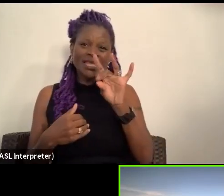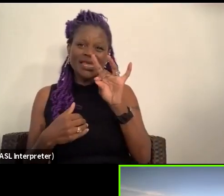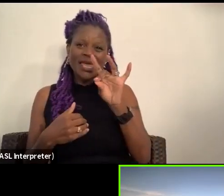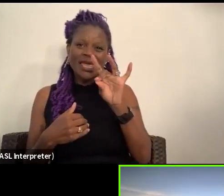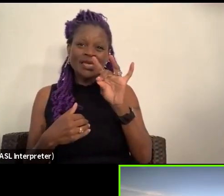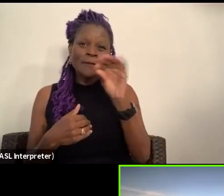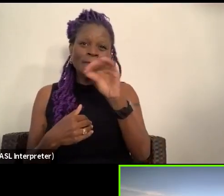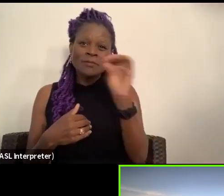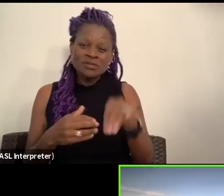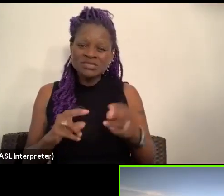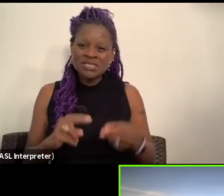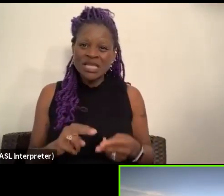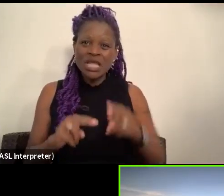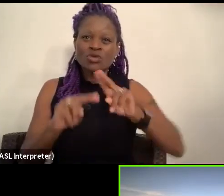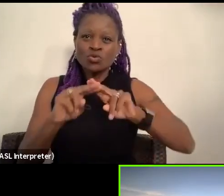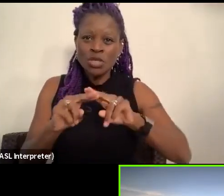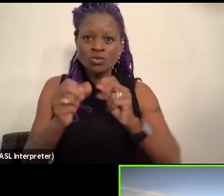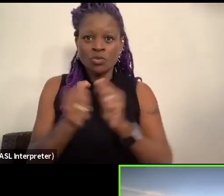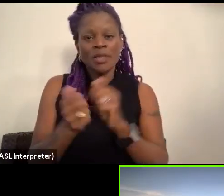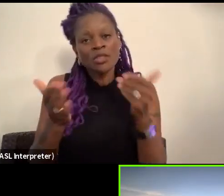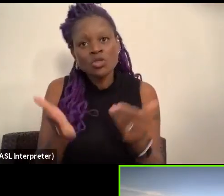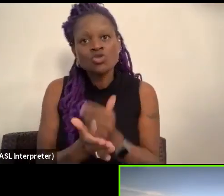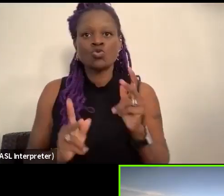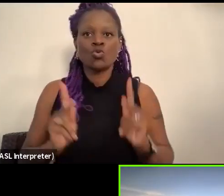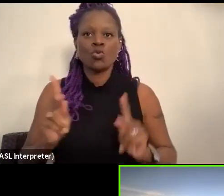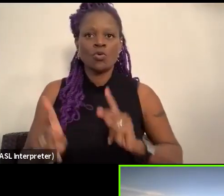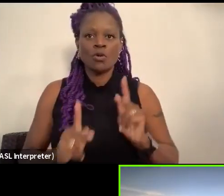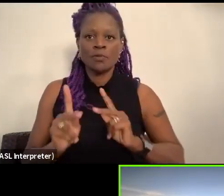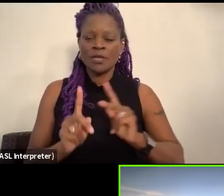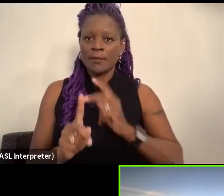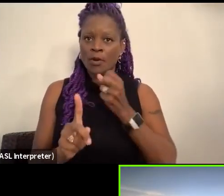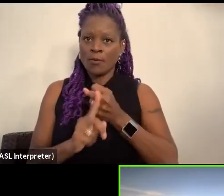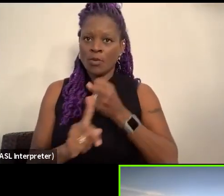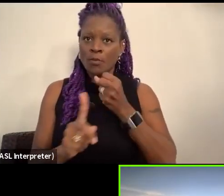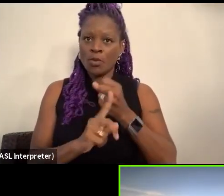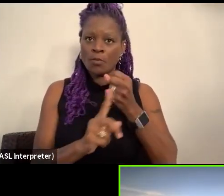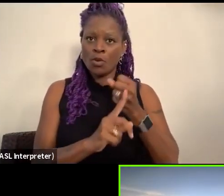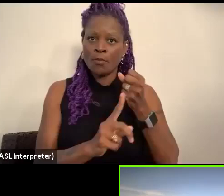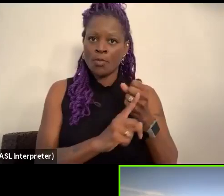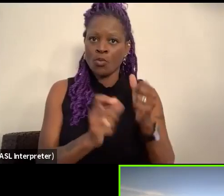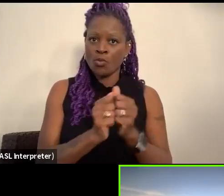number of newly diagnosed covid cases in the previous week. Given that,